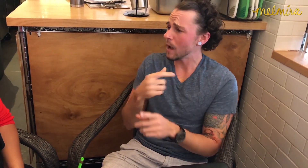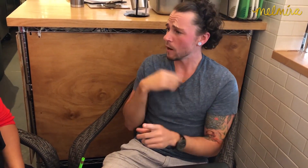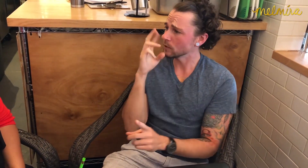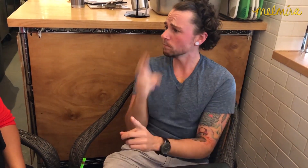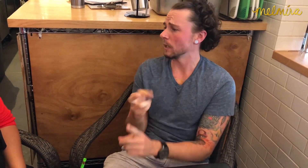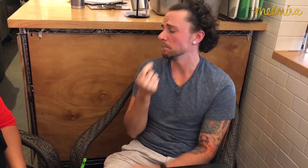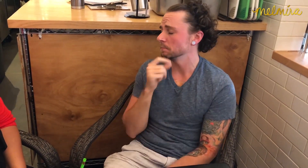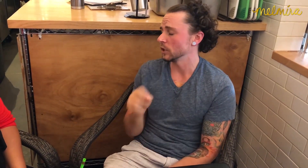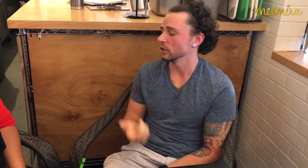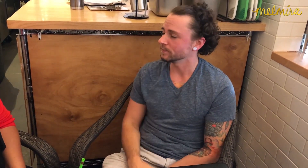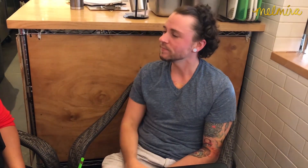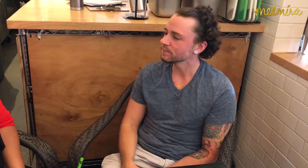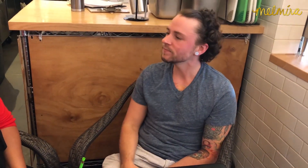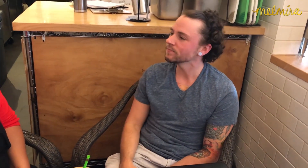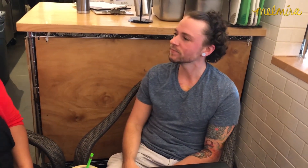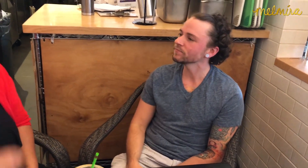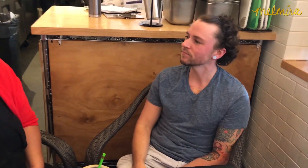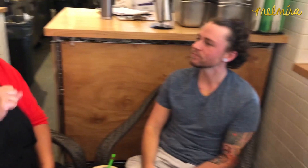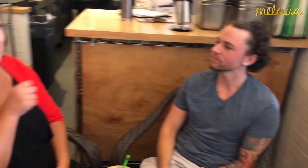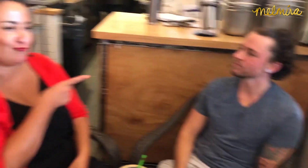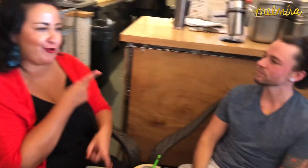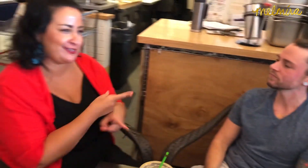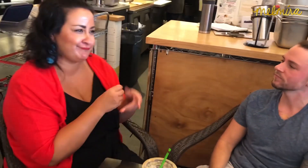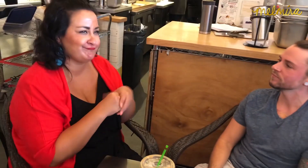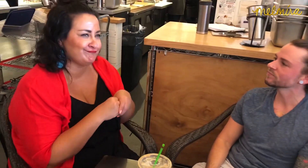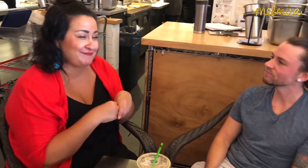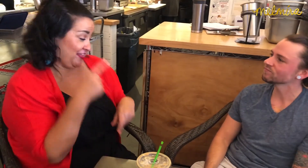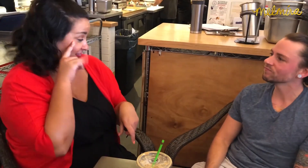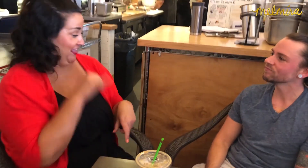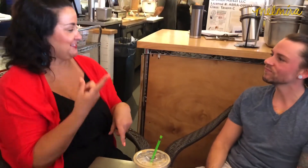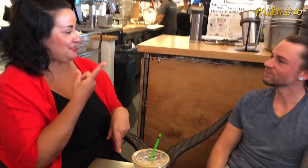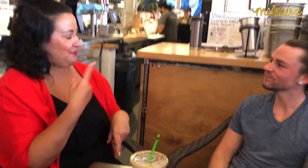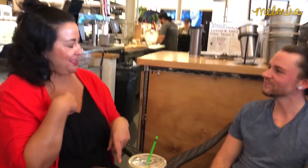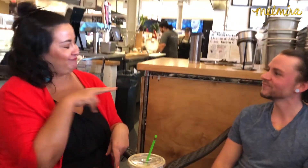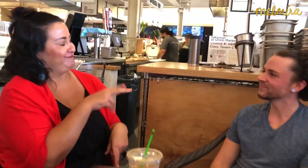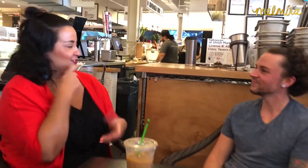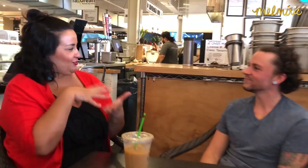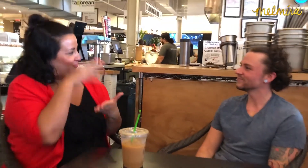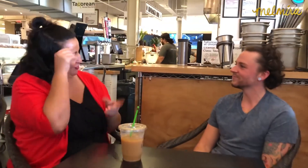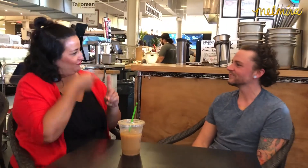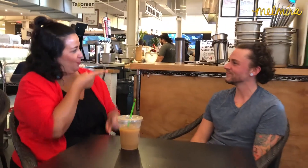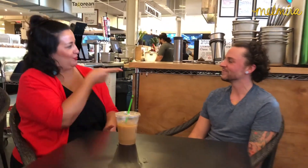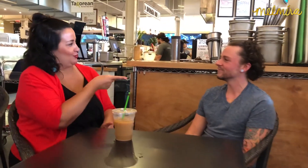I need to respect their choices, period. You are right. That is something I just learned from you.